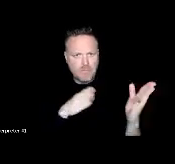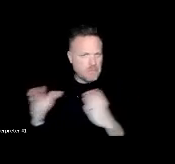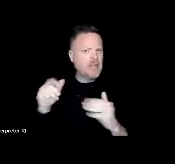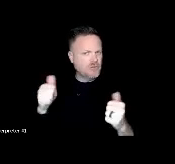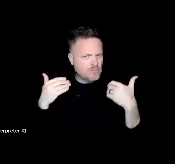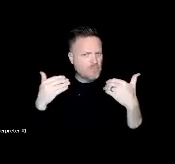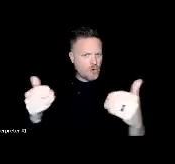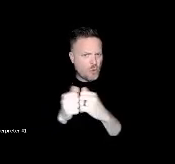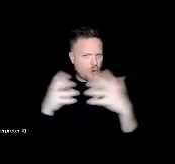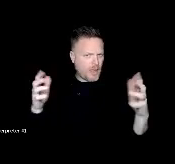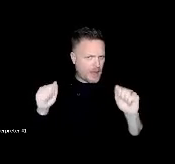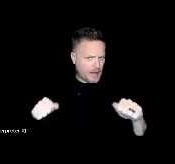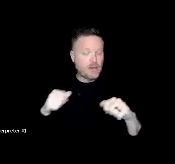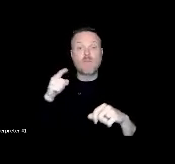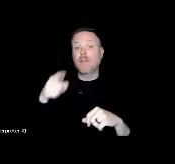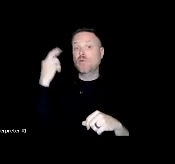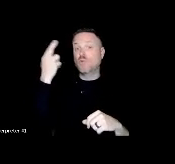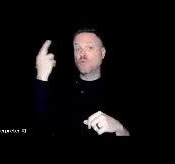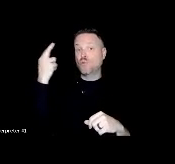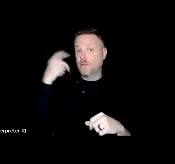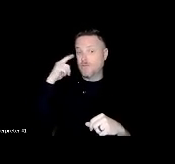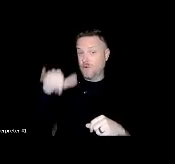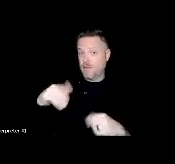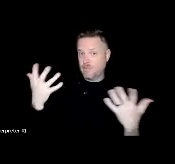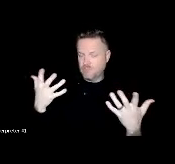And part of the reason for that is that the research shows that 70%